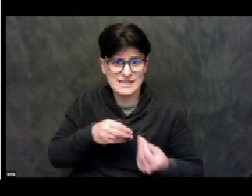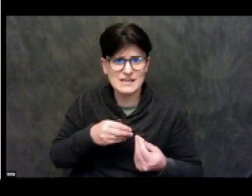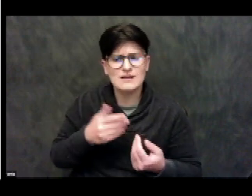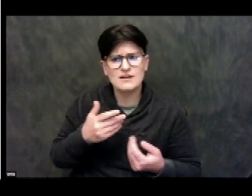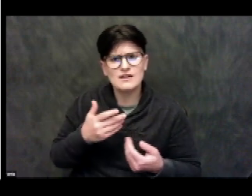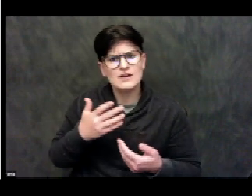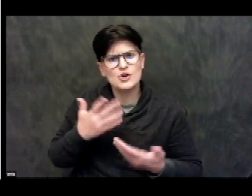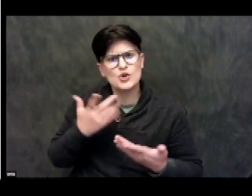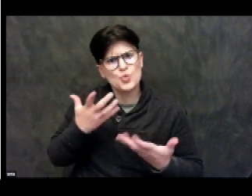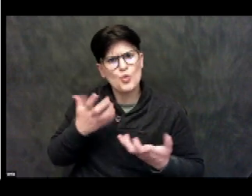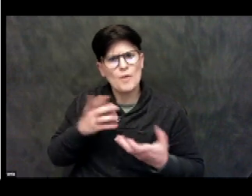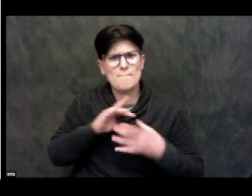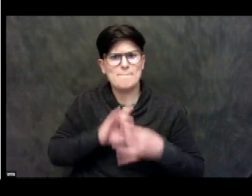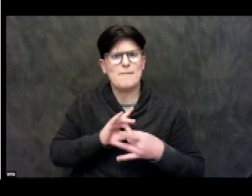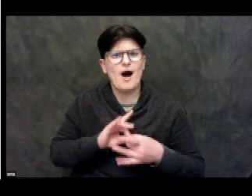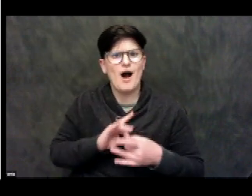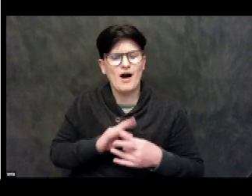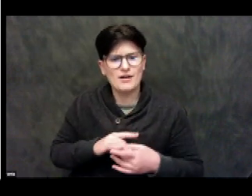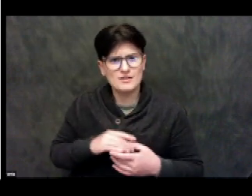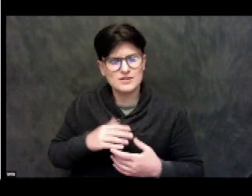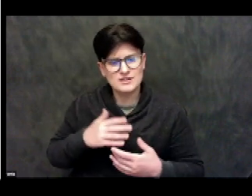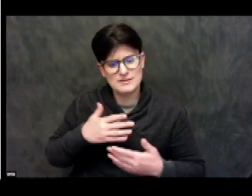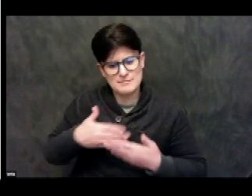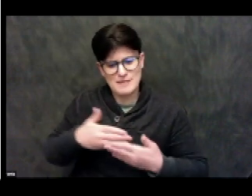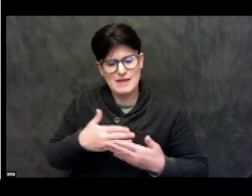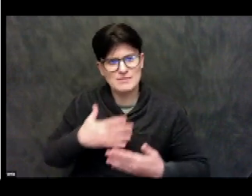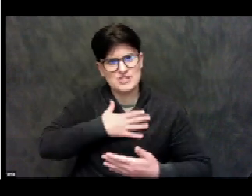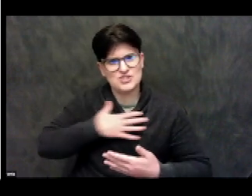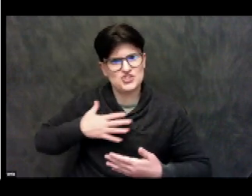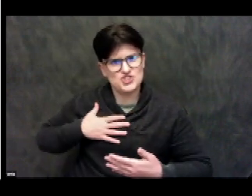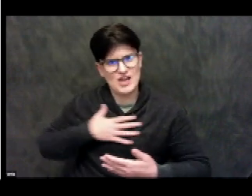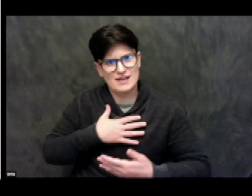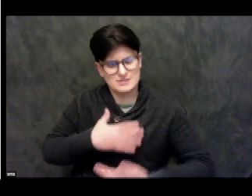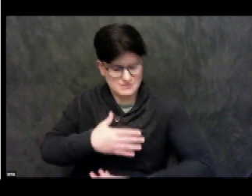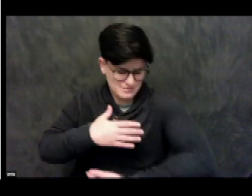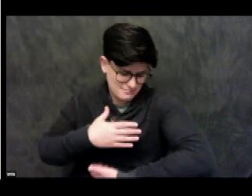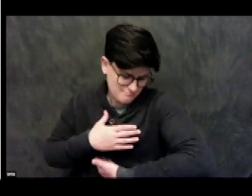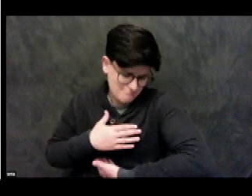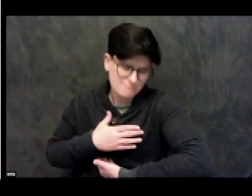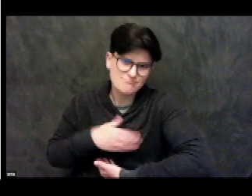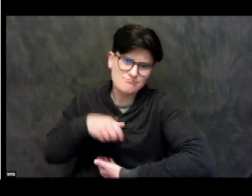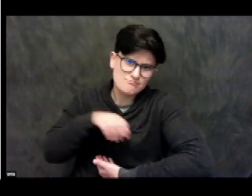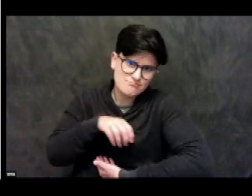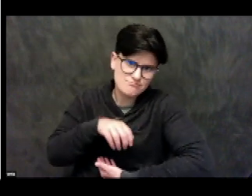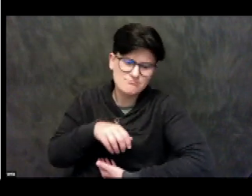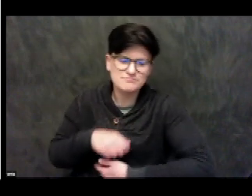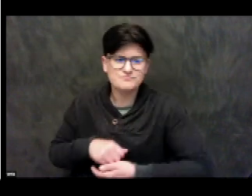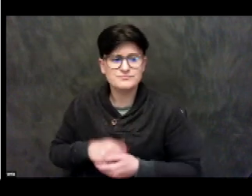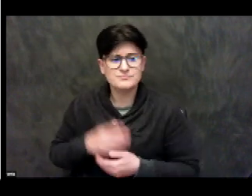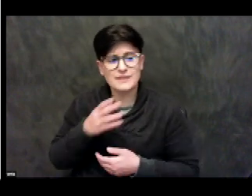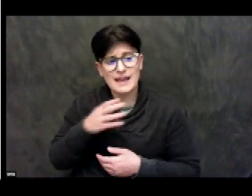is really important to patients and to not forget that is really important, then screening for postpartum depression.